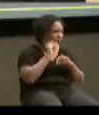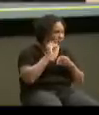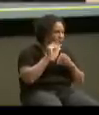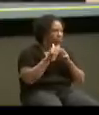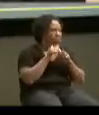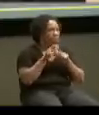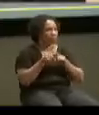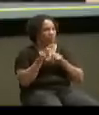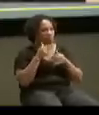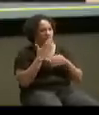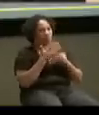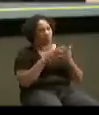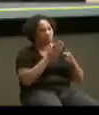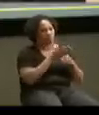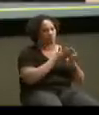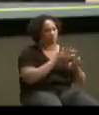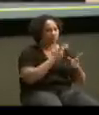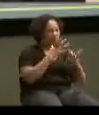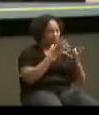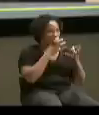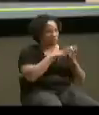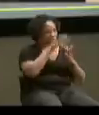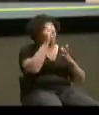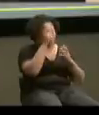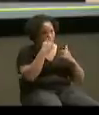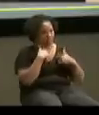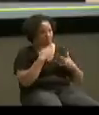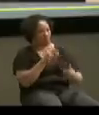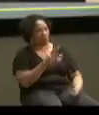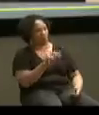WE HAVE SUBWORKING GROUPS DEALING WITH THAT. SO WE WANT TO LEARN.